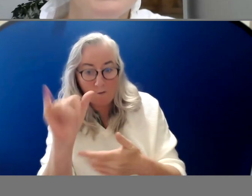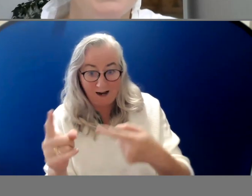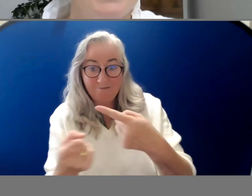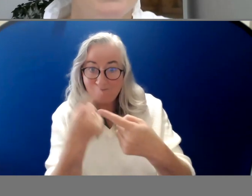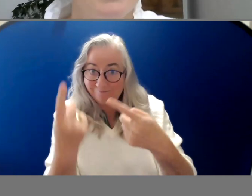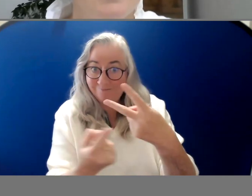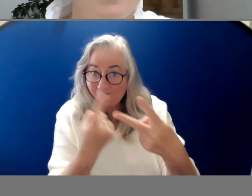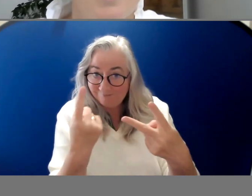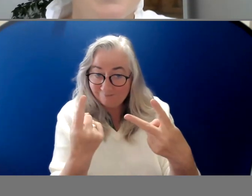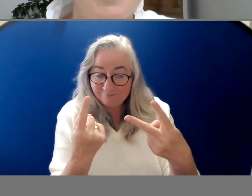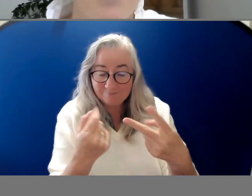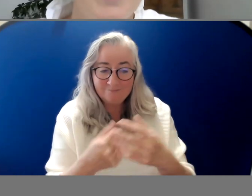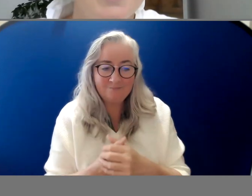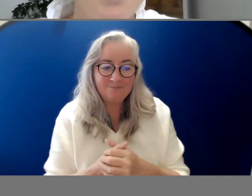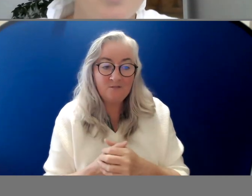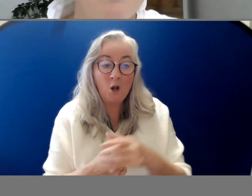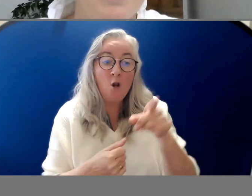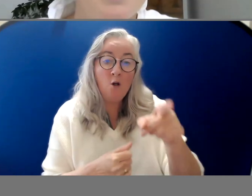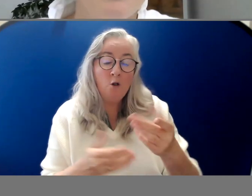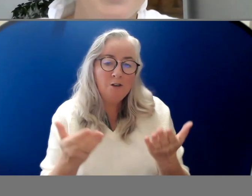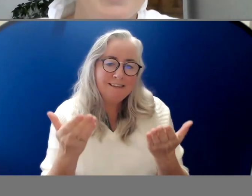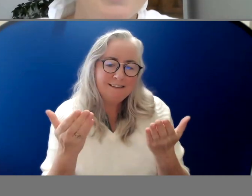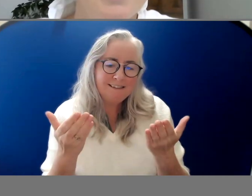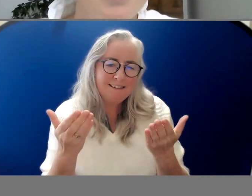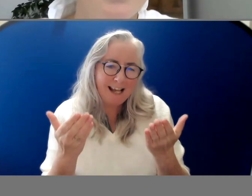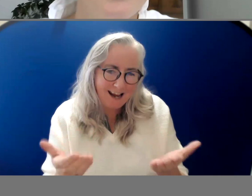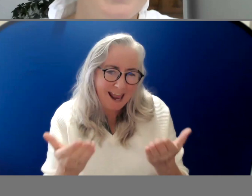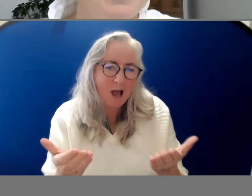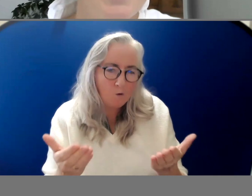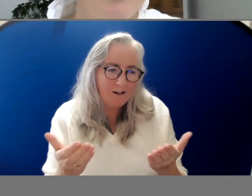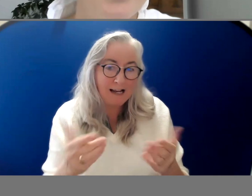and I think at this point in time and as particularly as designers we need to think about